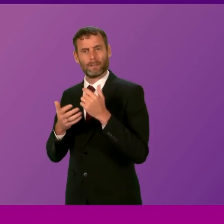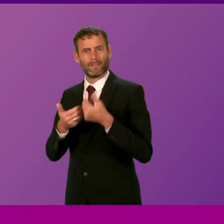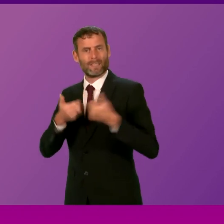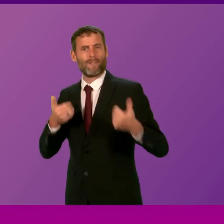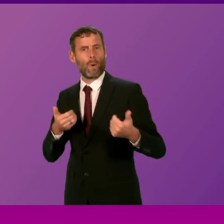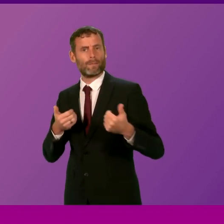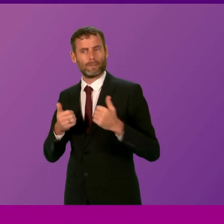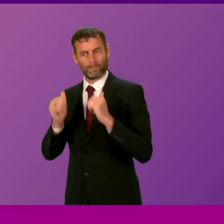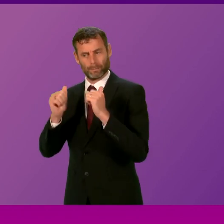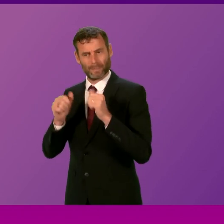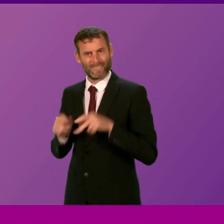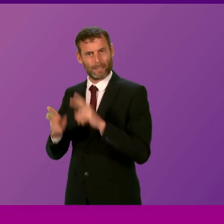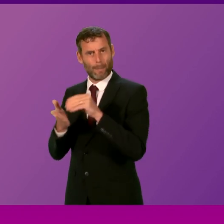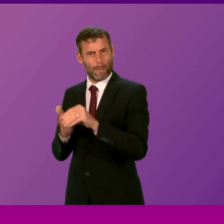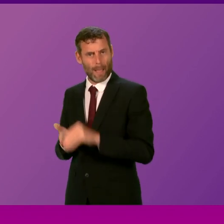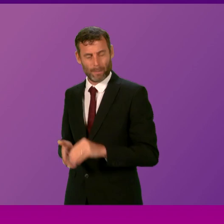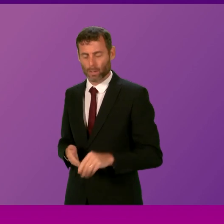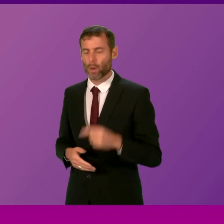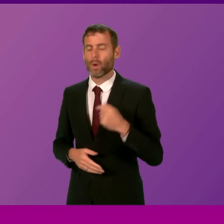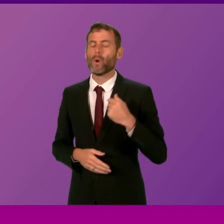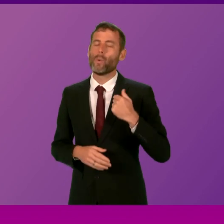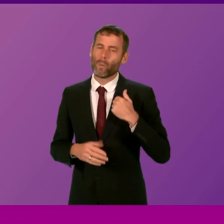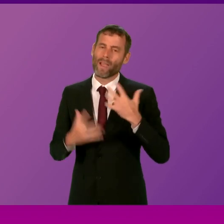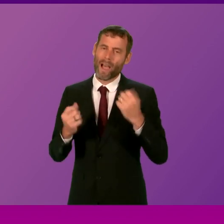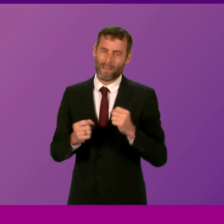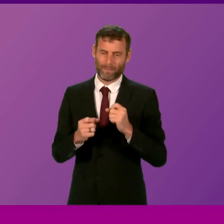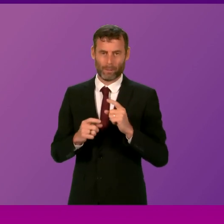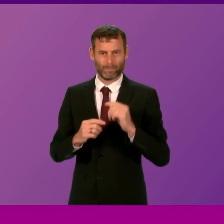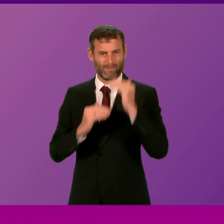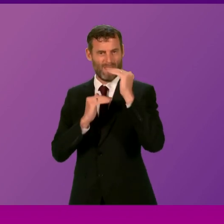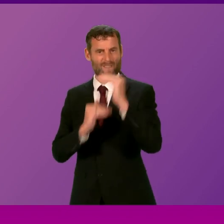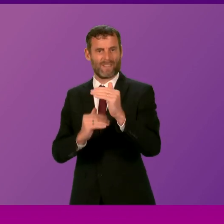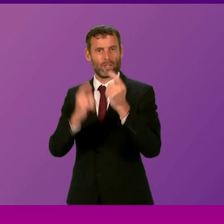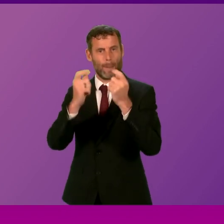Despite our fixed budgets and limited powers, we have transformed social security provision